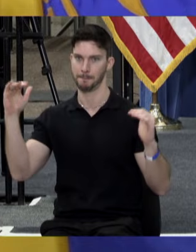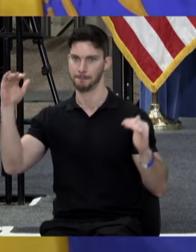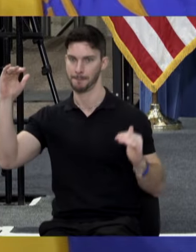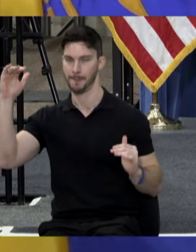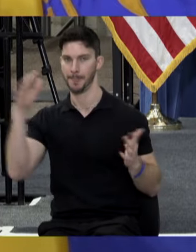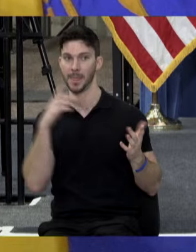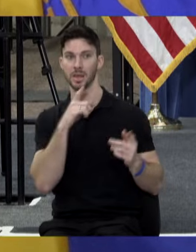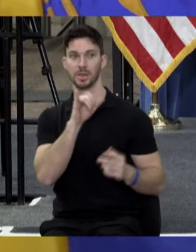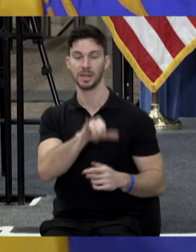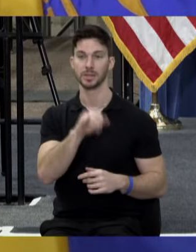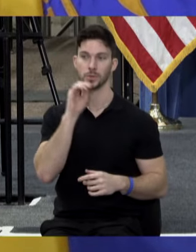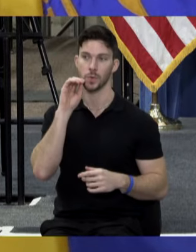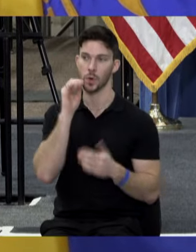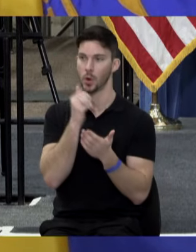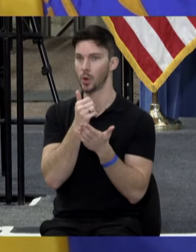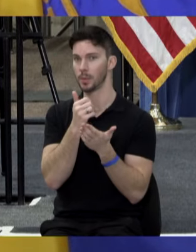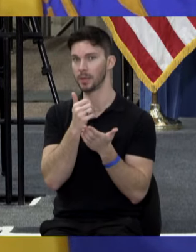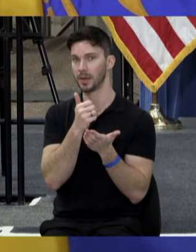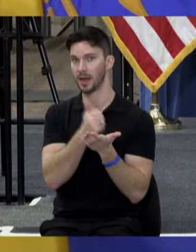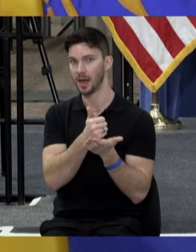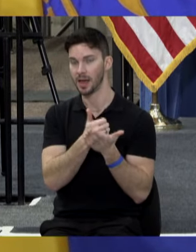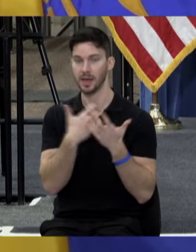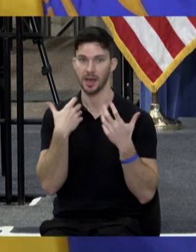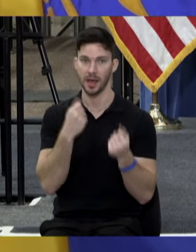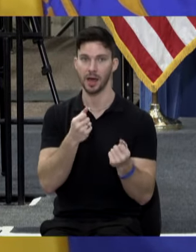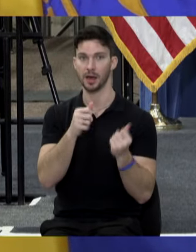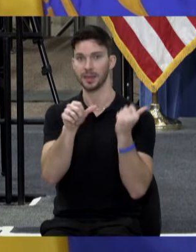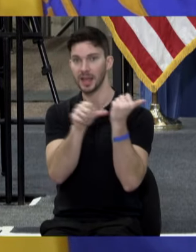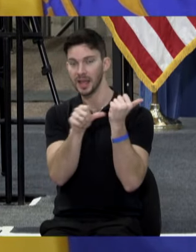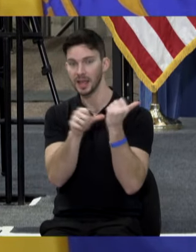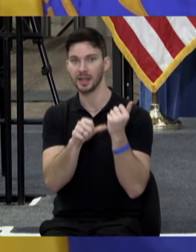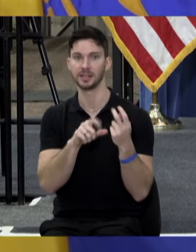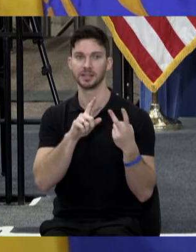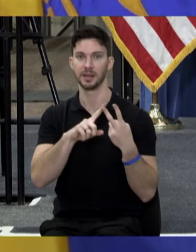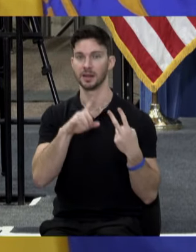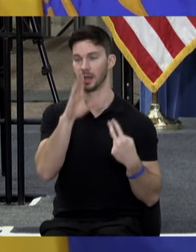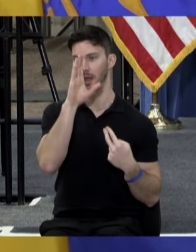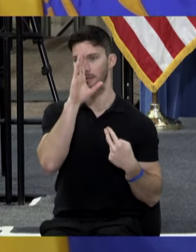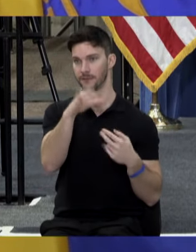personal care aids, and other frontline caregivers, is the backbone of our nation's